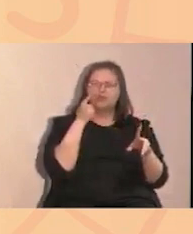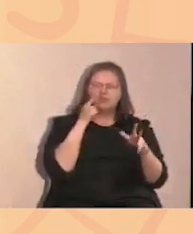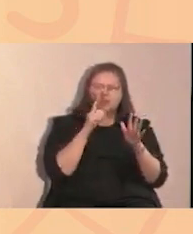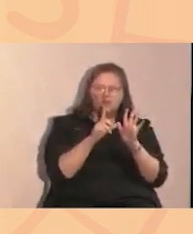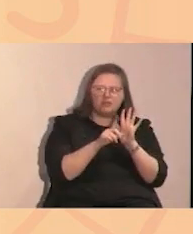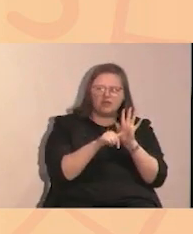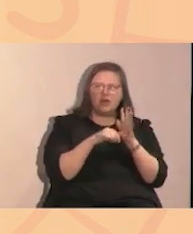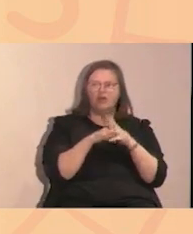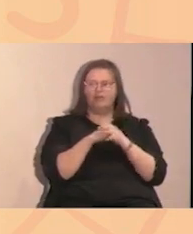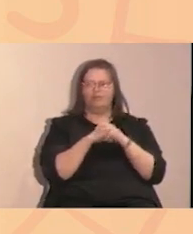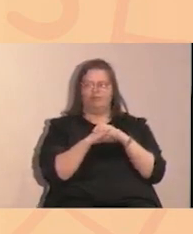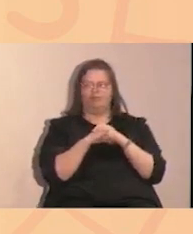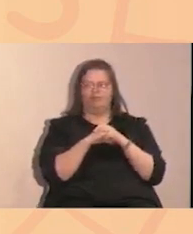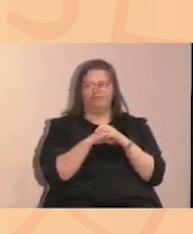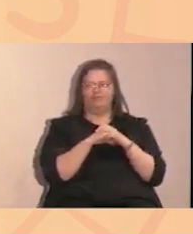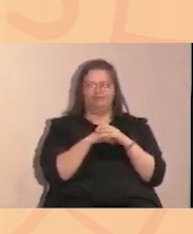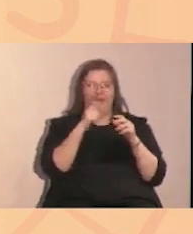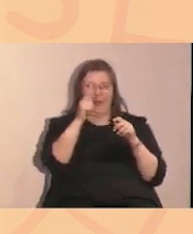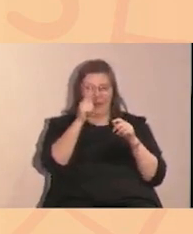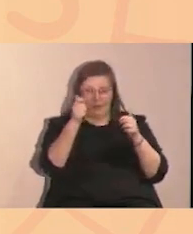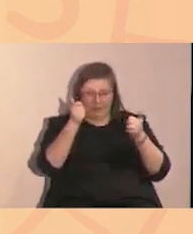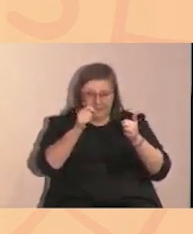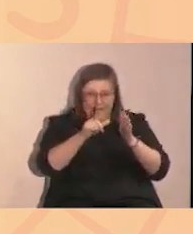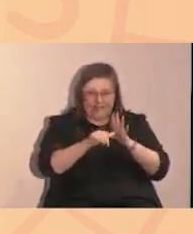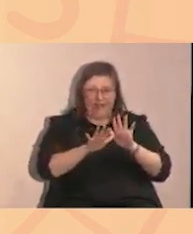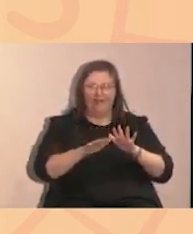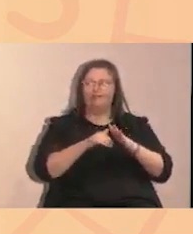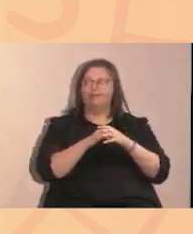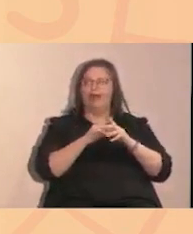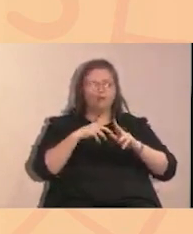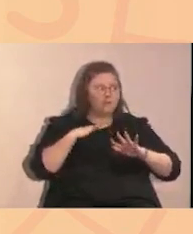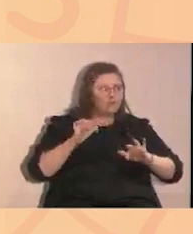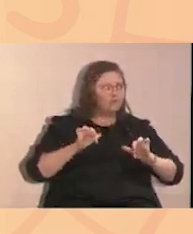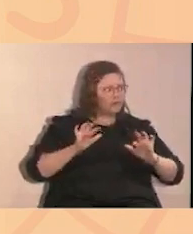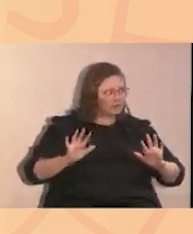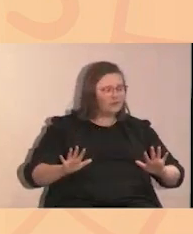Almost there? Right. Alright, I'm doing OK.